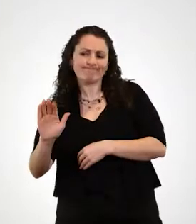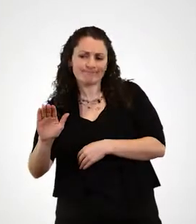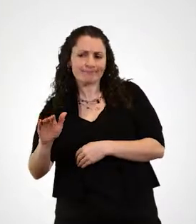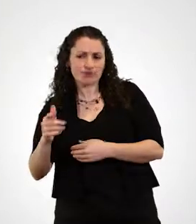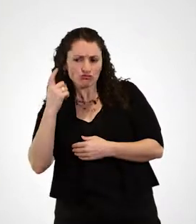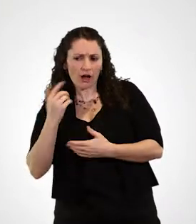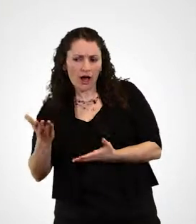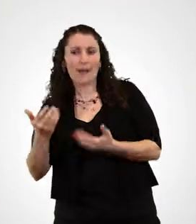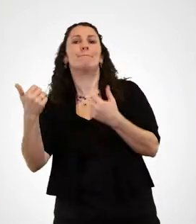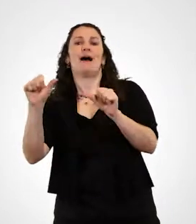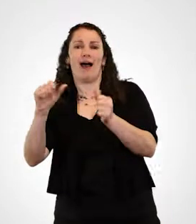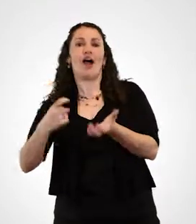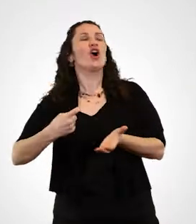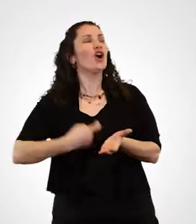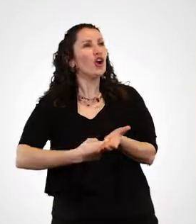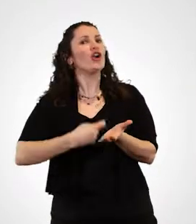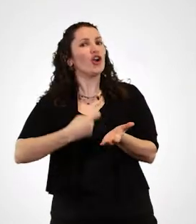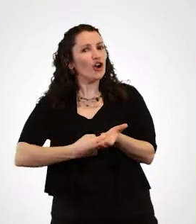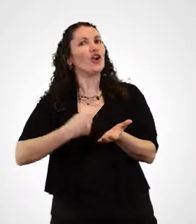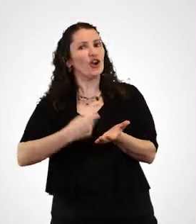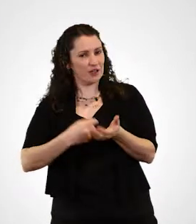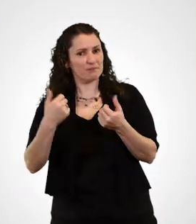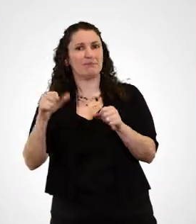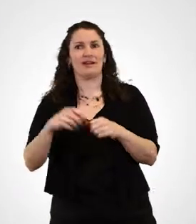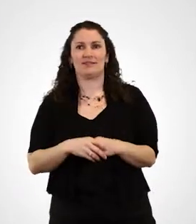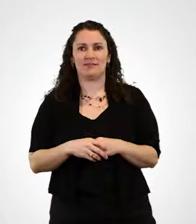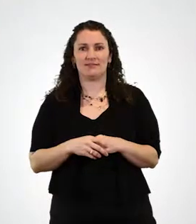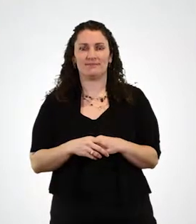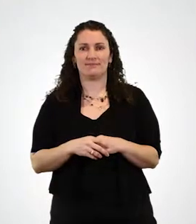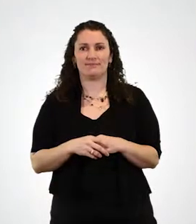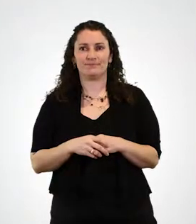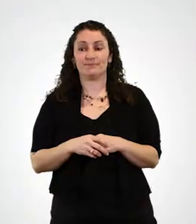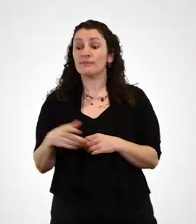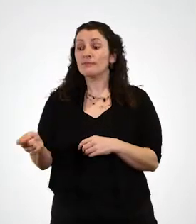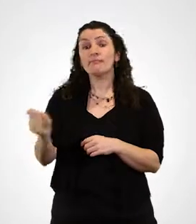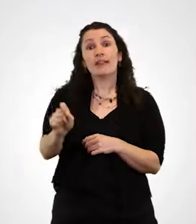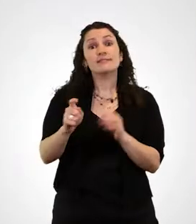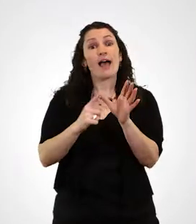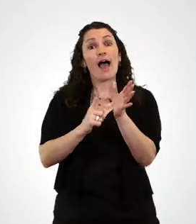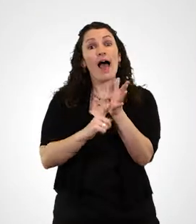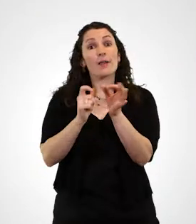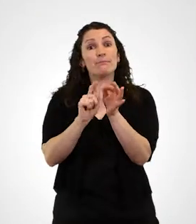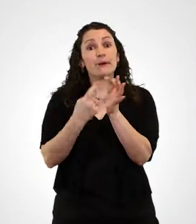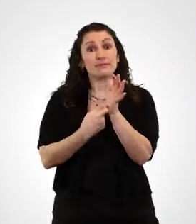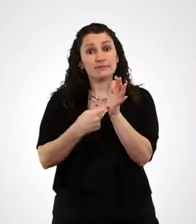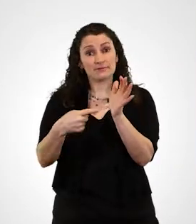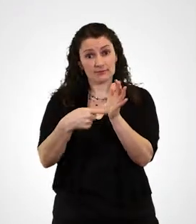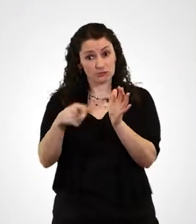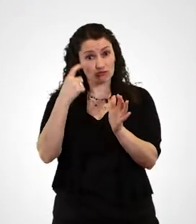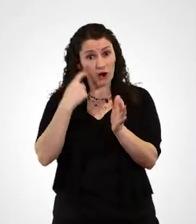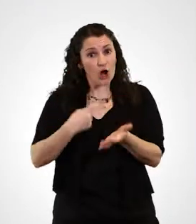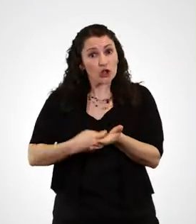All right, Albert, rrr, rrr, rrr. CHILD: Rrr, rrr.